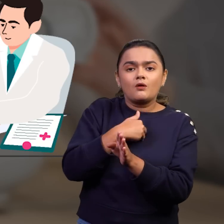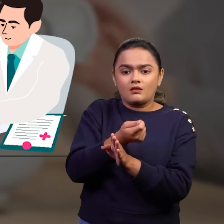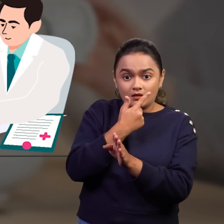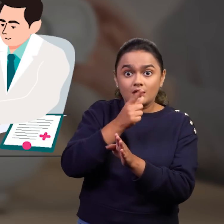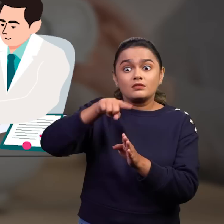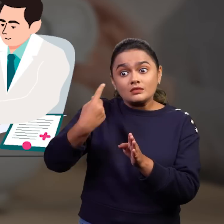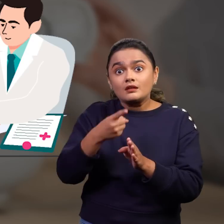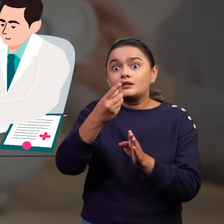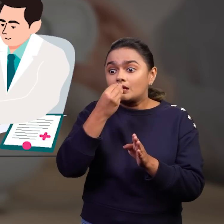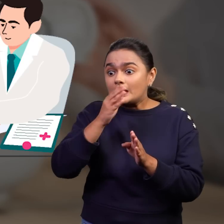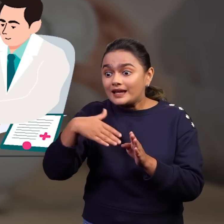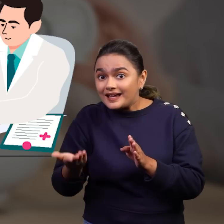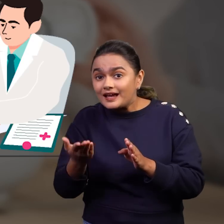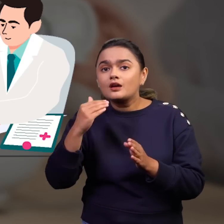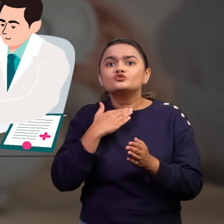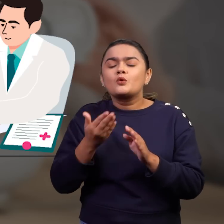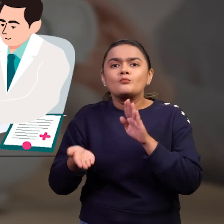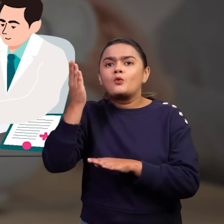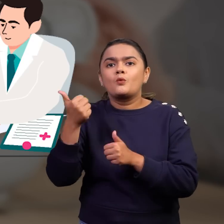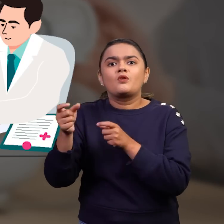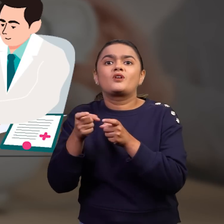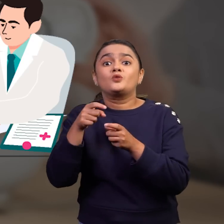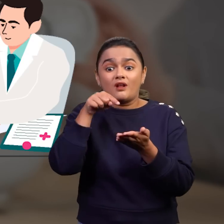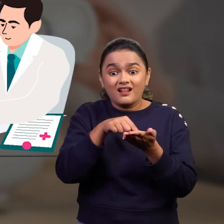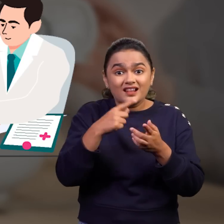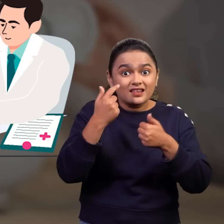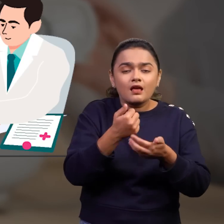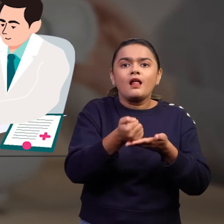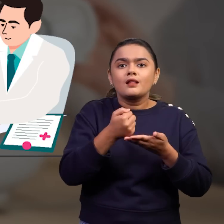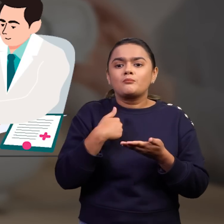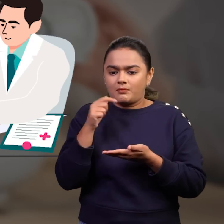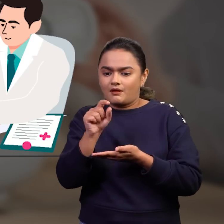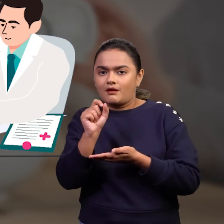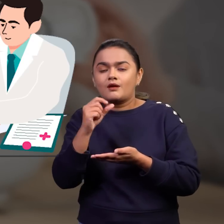so that your sugar level does not increase after eating. That's how these tests help the doctor.